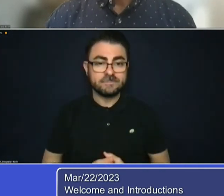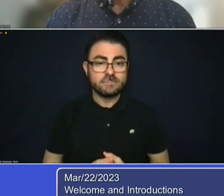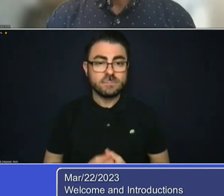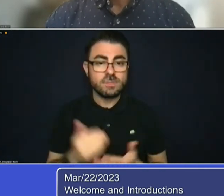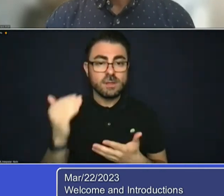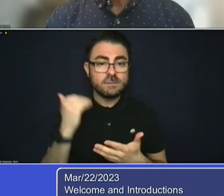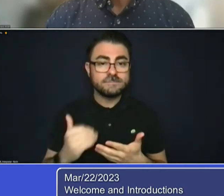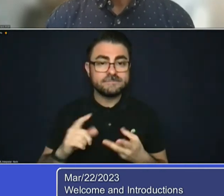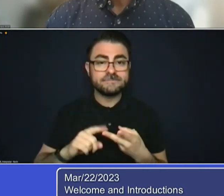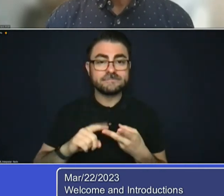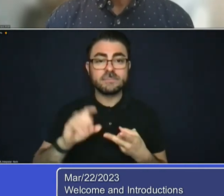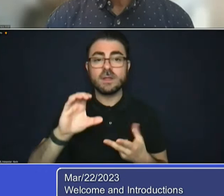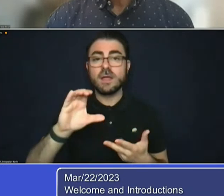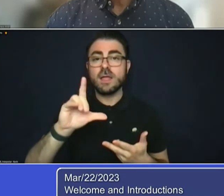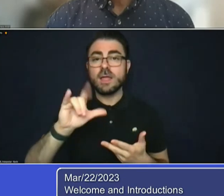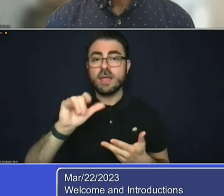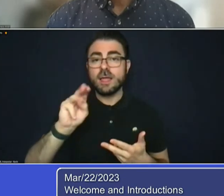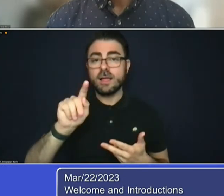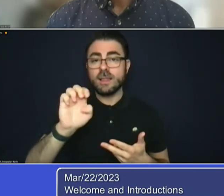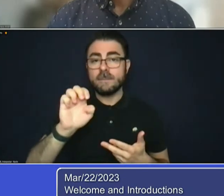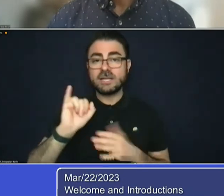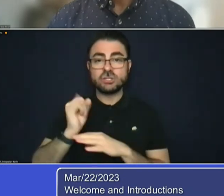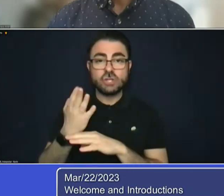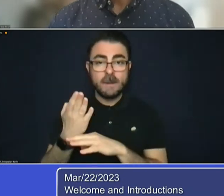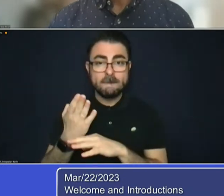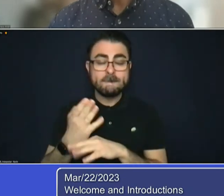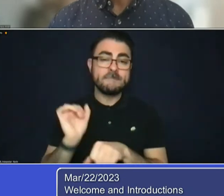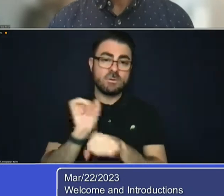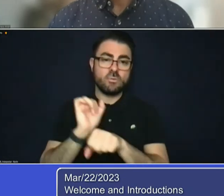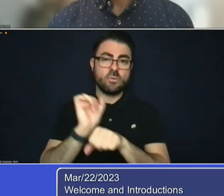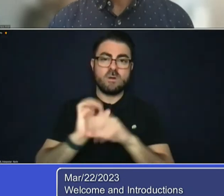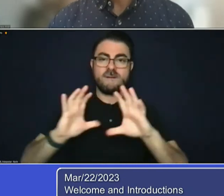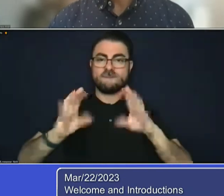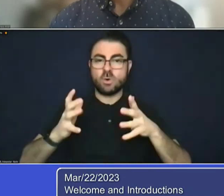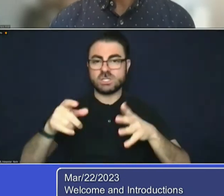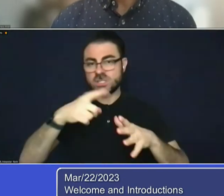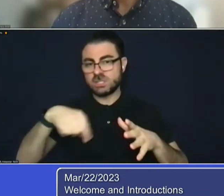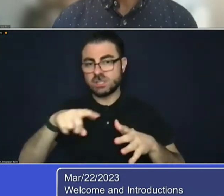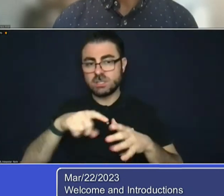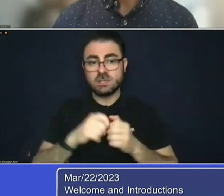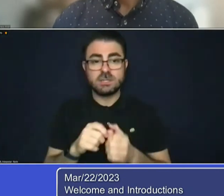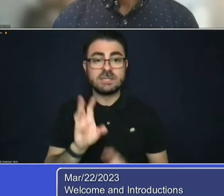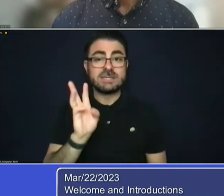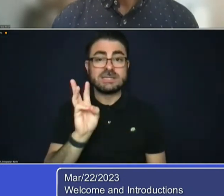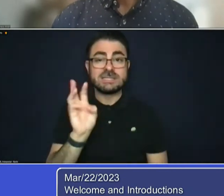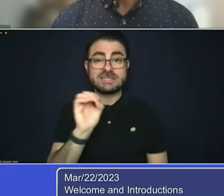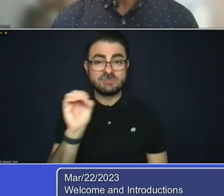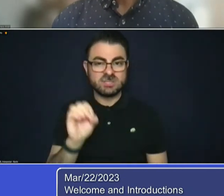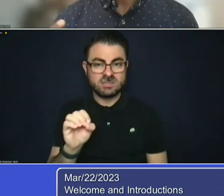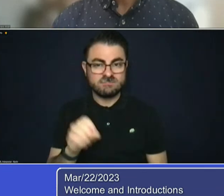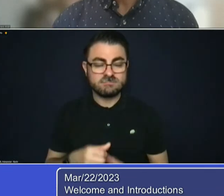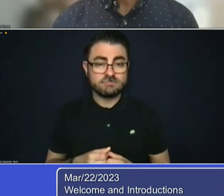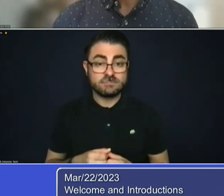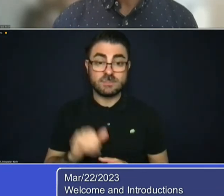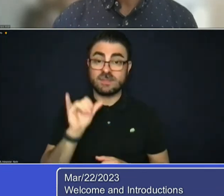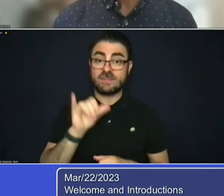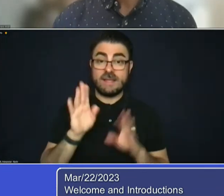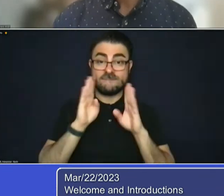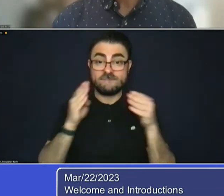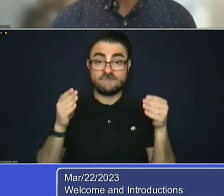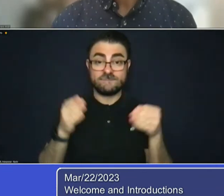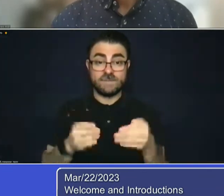SOILS.